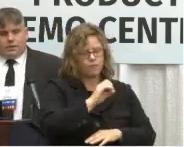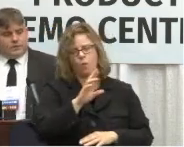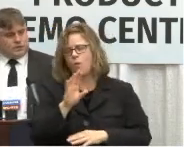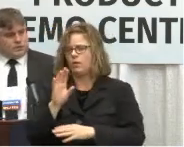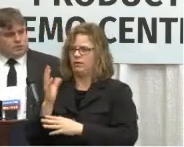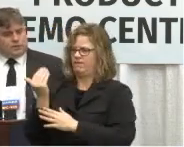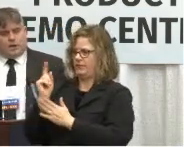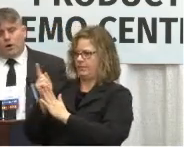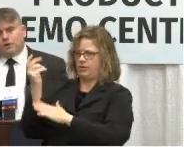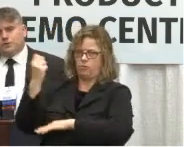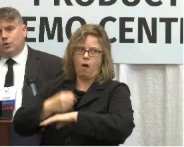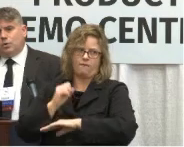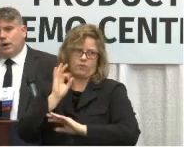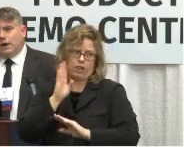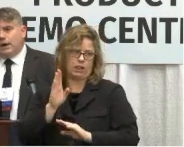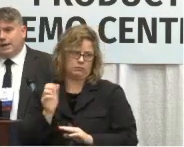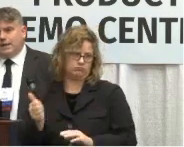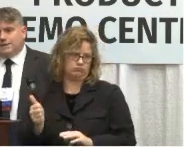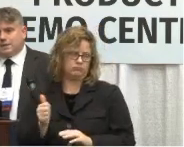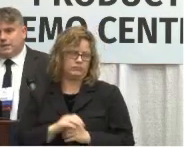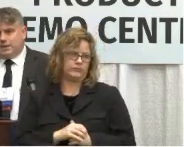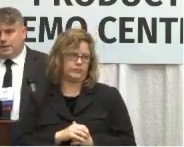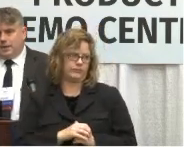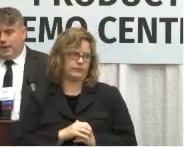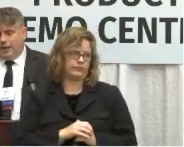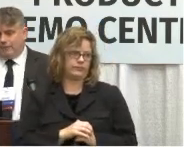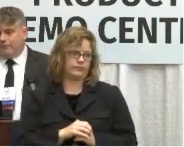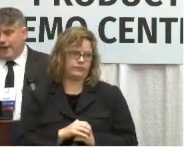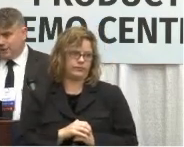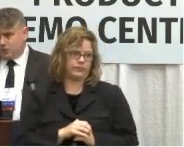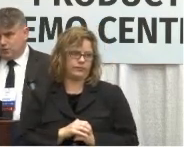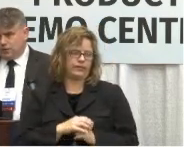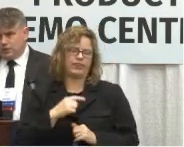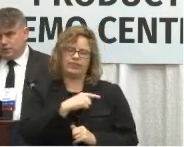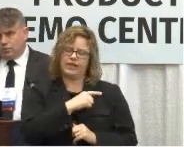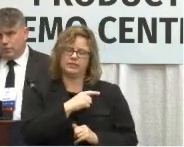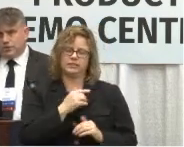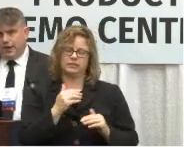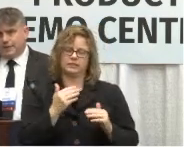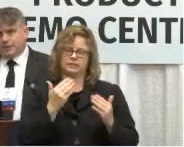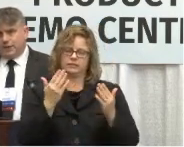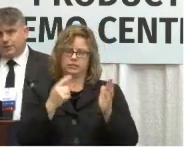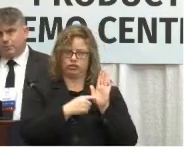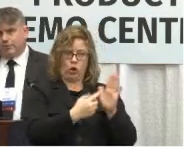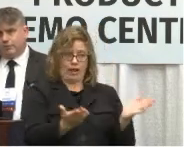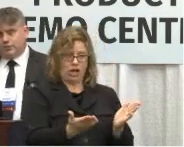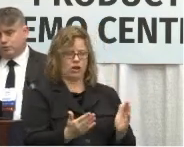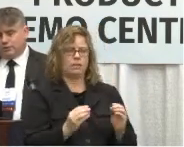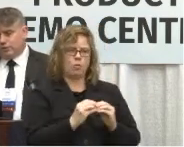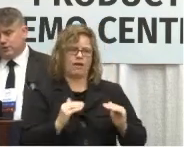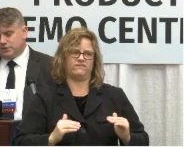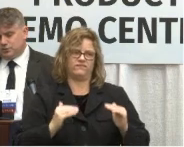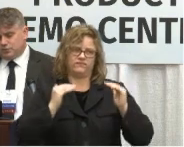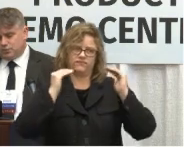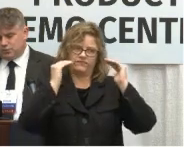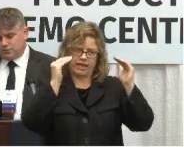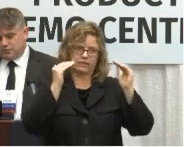This unit also is the advanced unit which has a number of features that we just introduced.